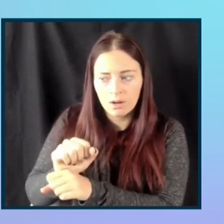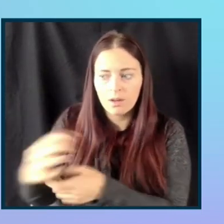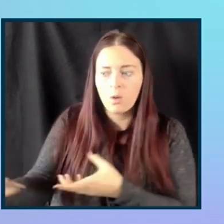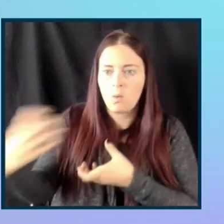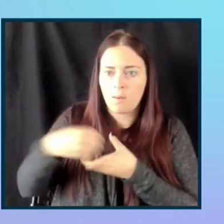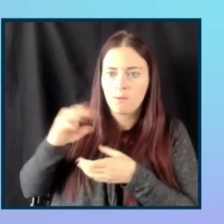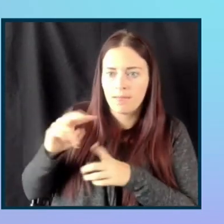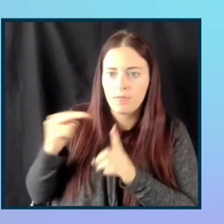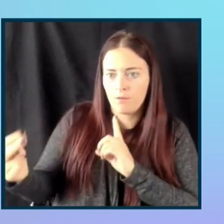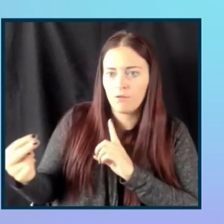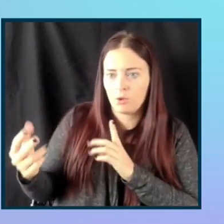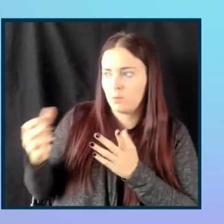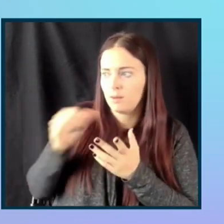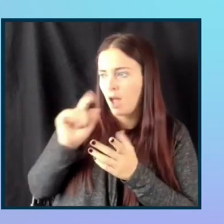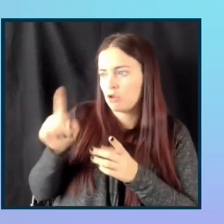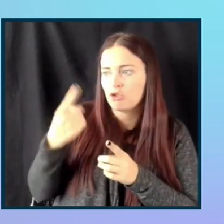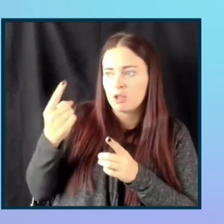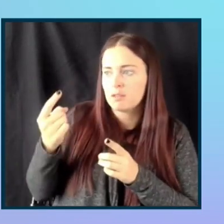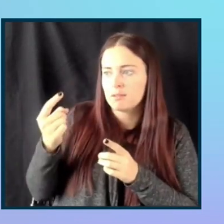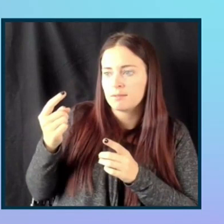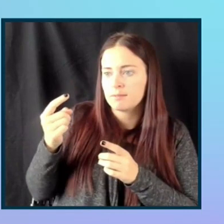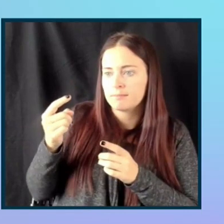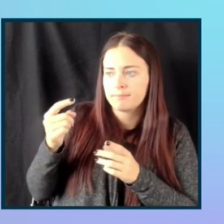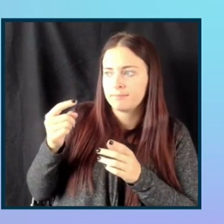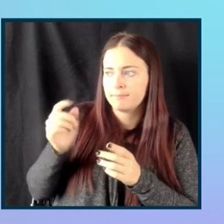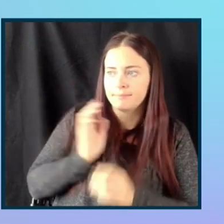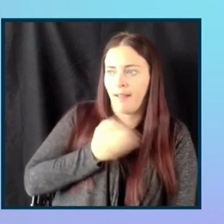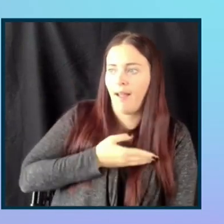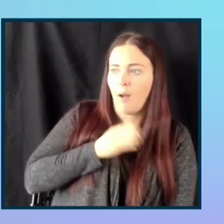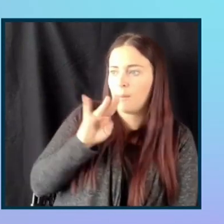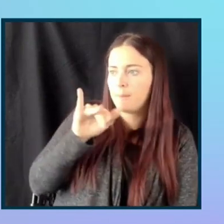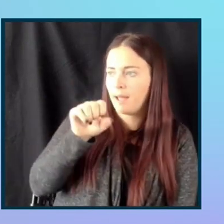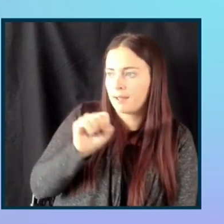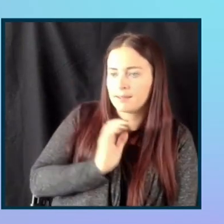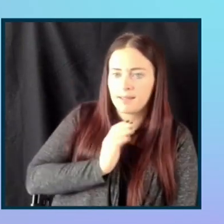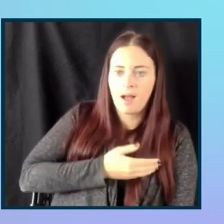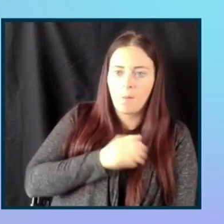and bring our biases and our ideals across.